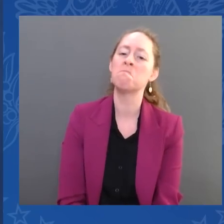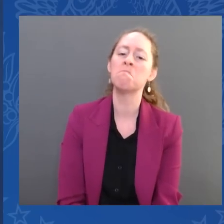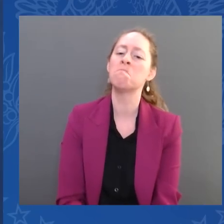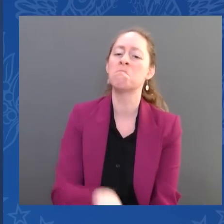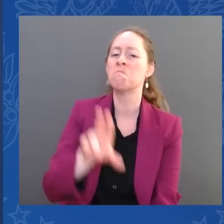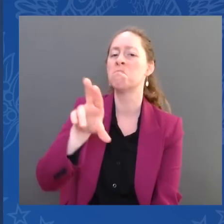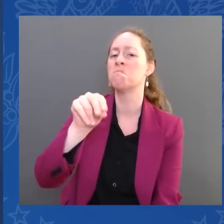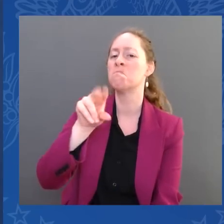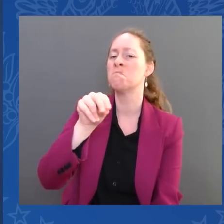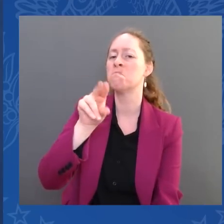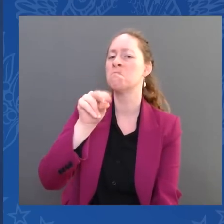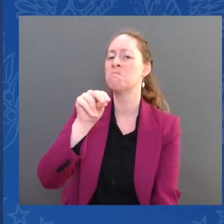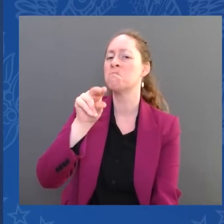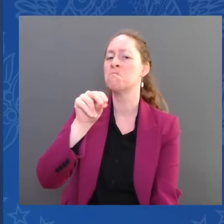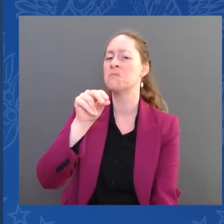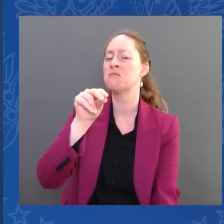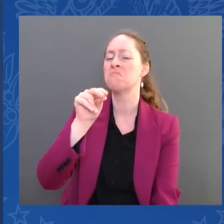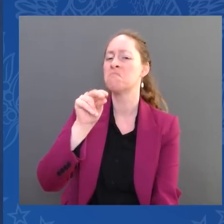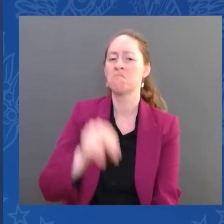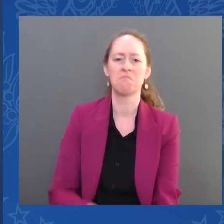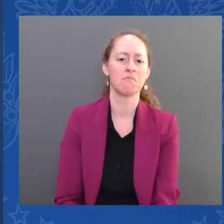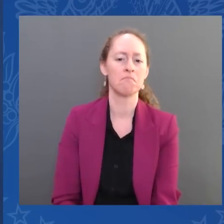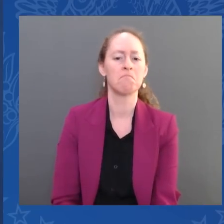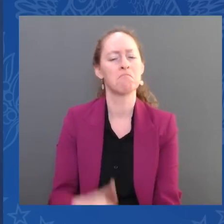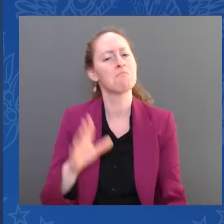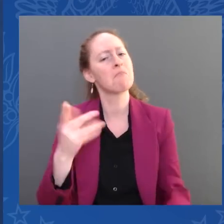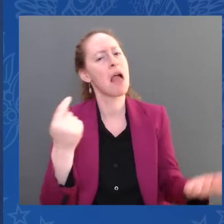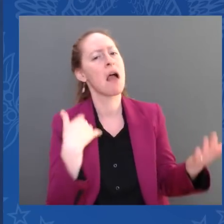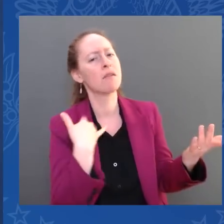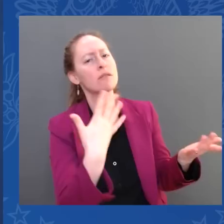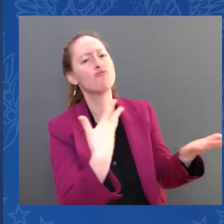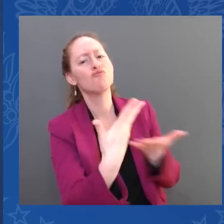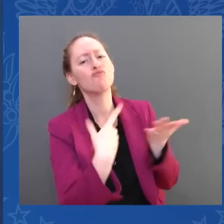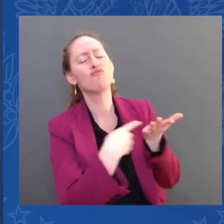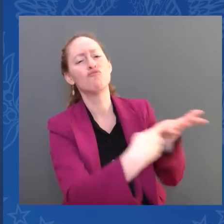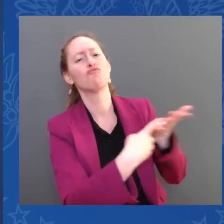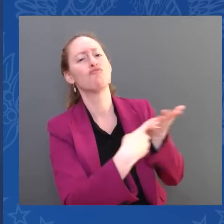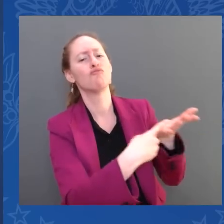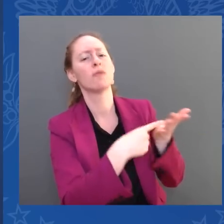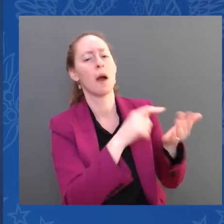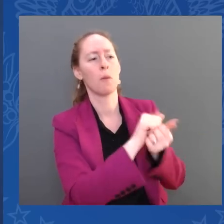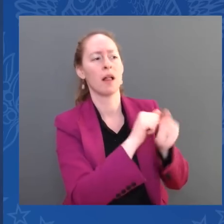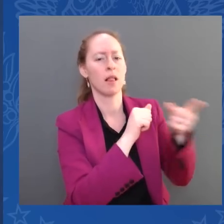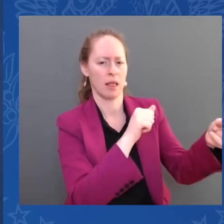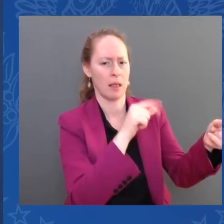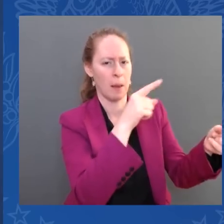more stability and peace to the Middle East. And there is a possibility that I would be going to meet